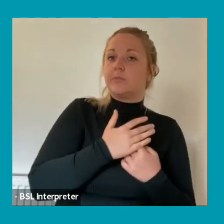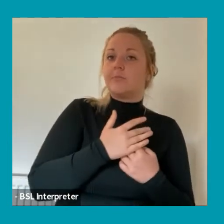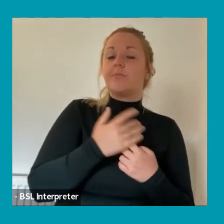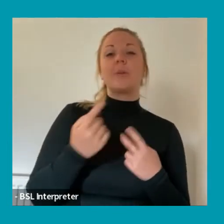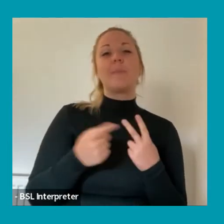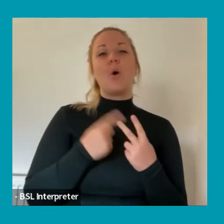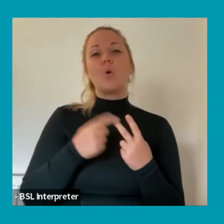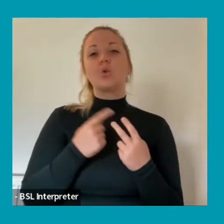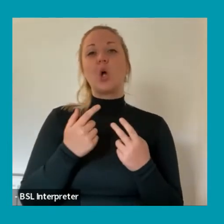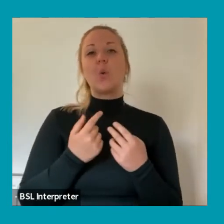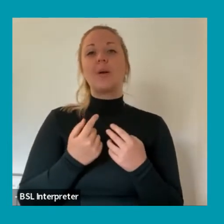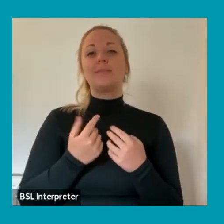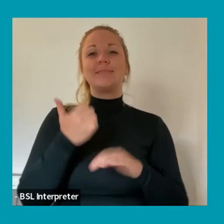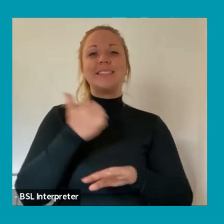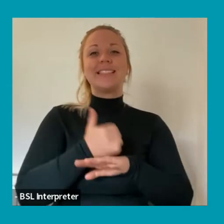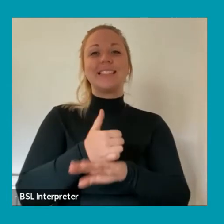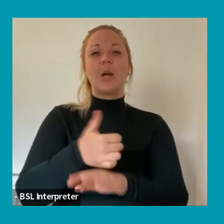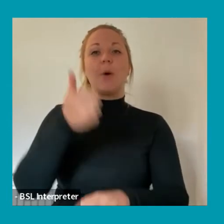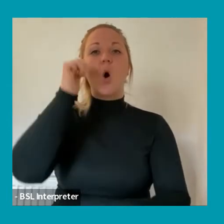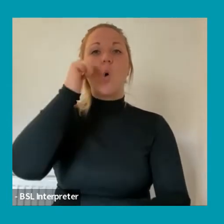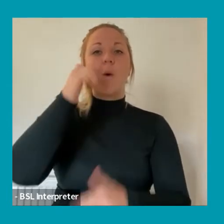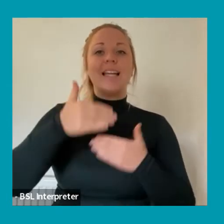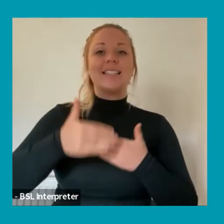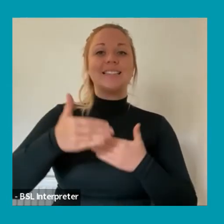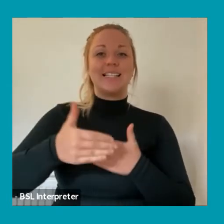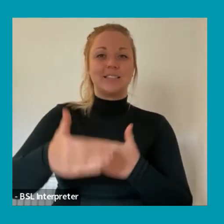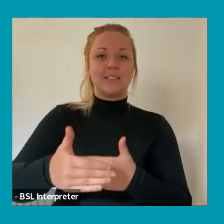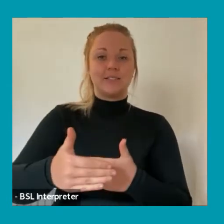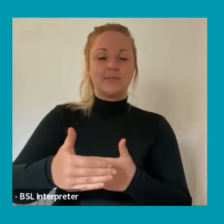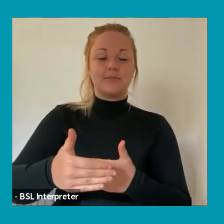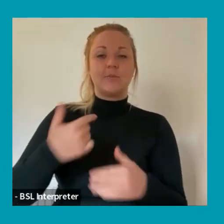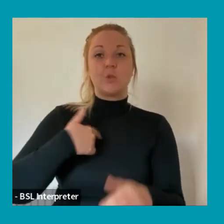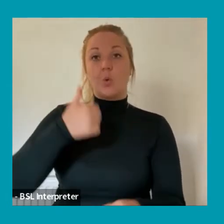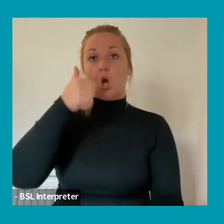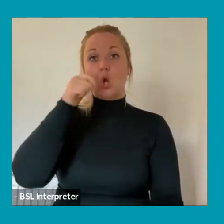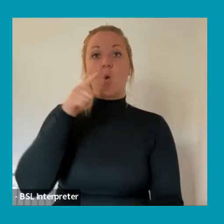So, I know one of the clinical commission groups I've been working at.